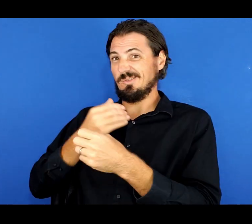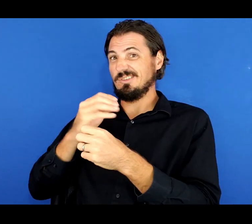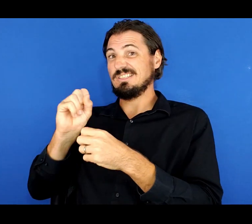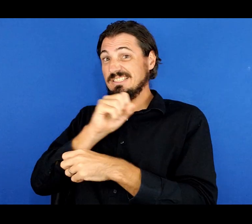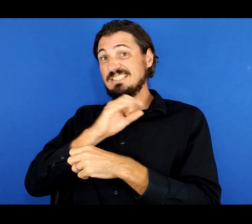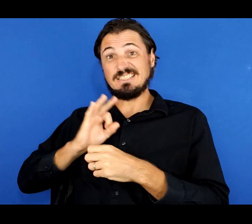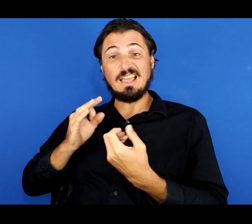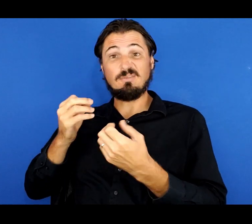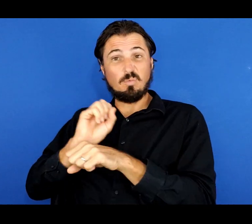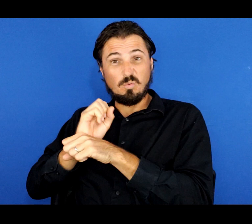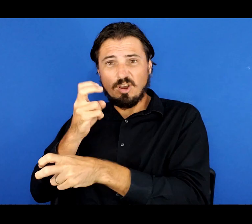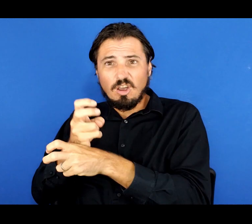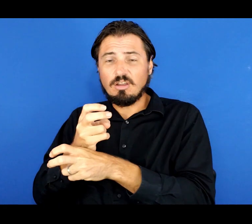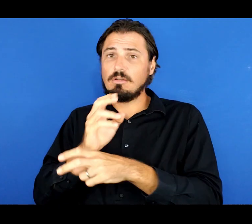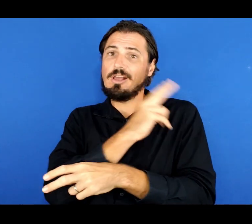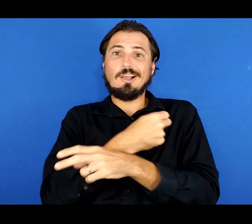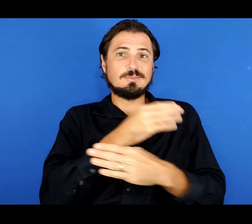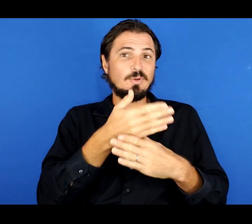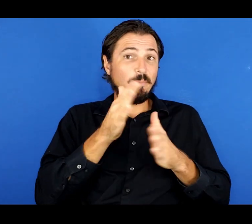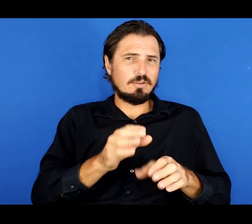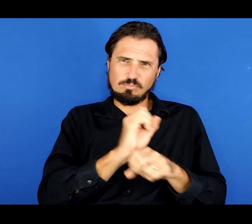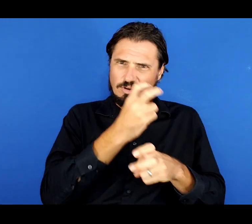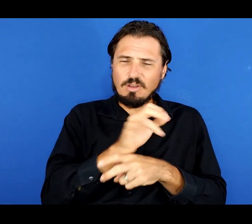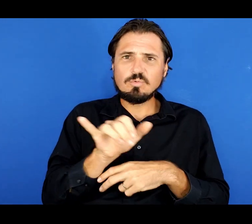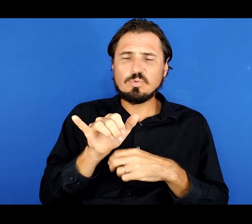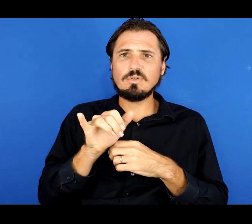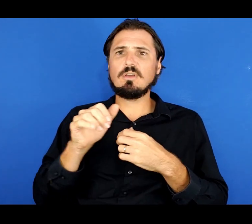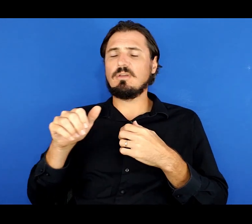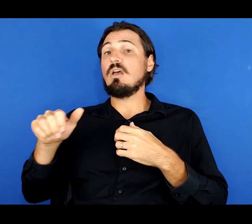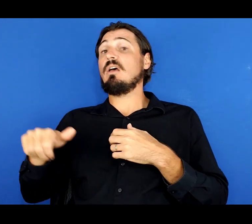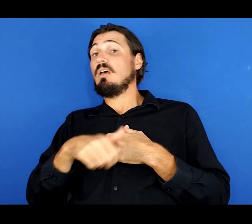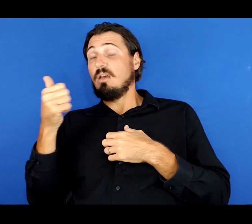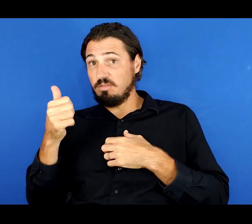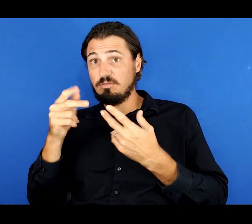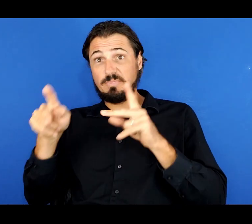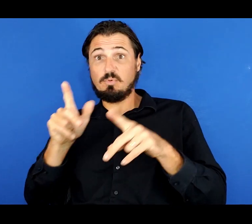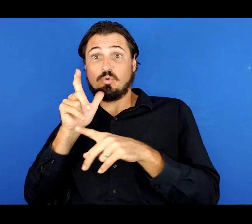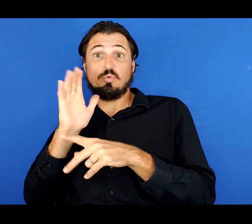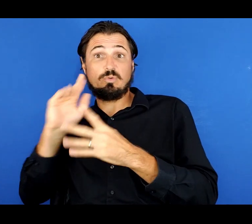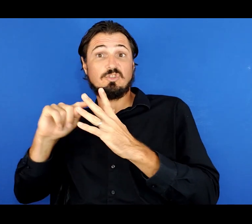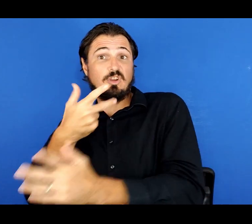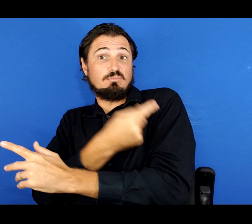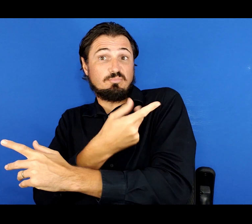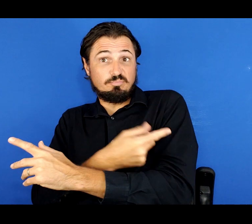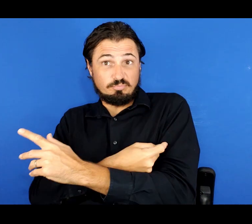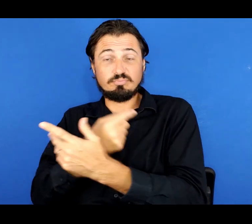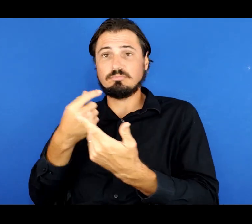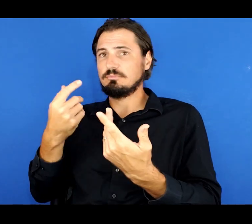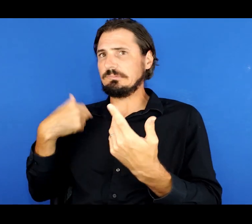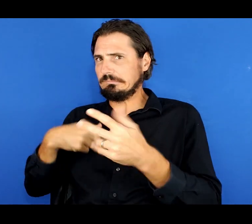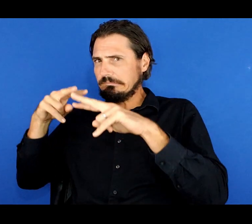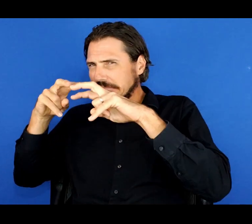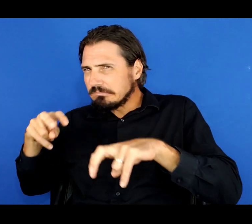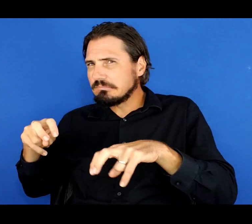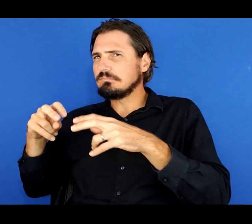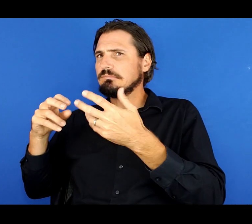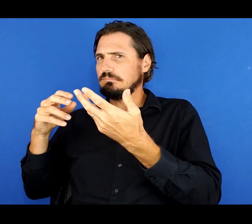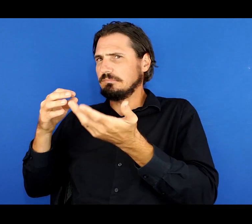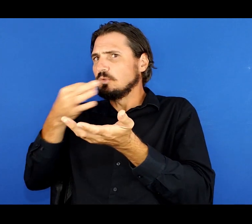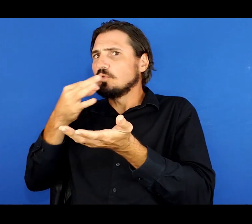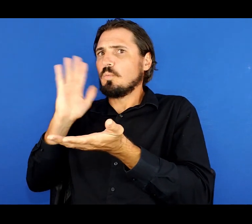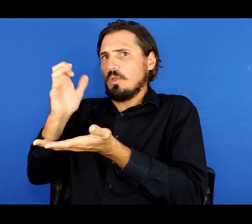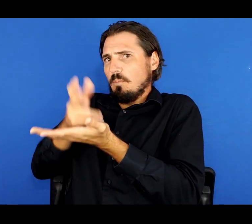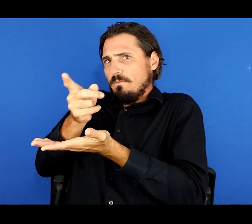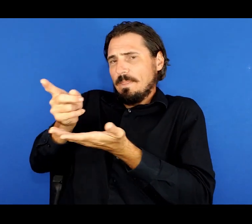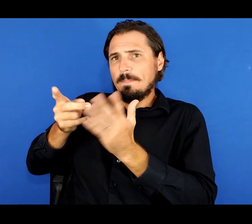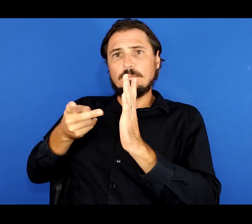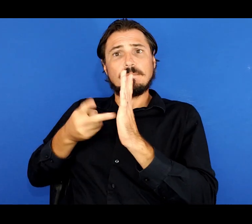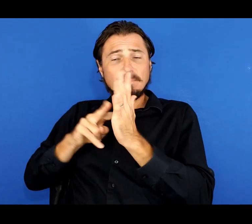staff as well as our hospital partners. Additional vaccine providers on Kauai are in the application process and should be approved soon to receive vaccine directly. That will open up appointments